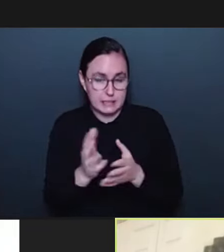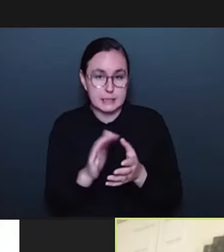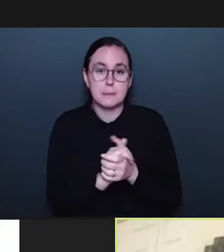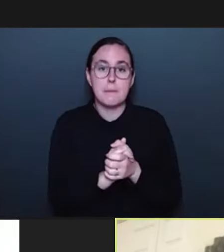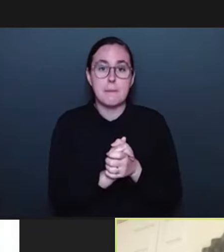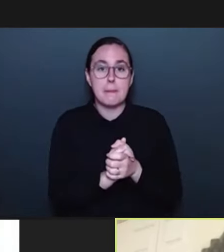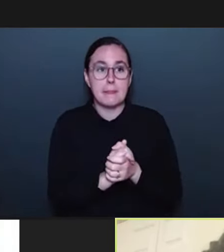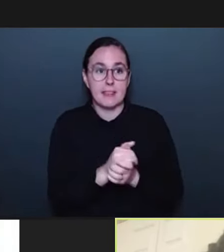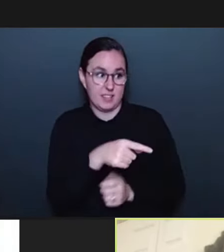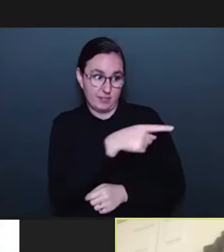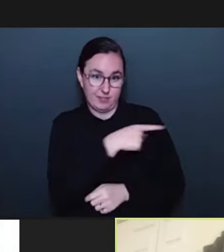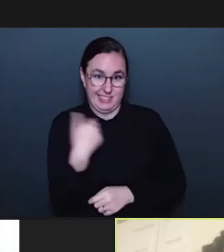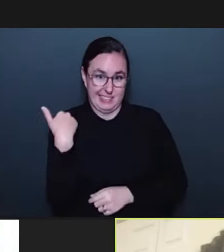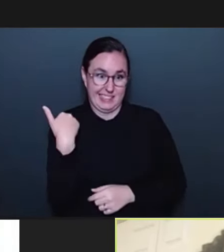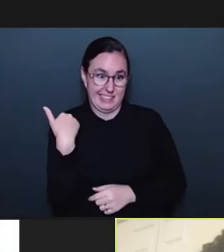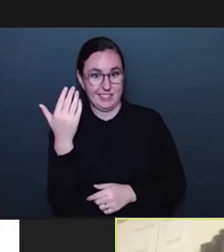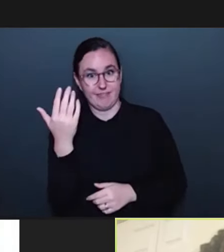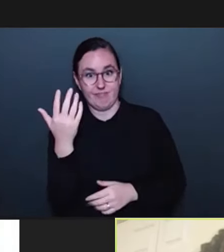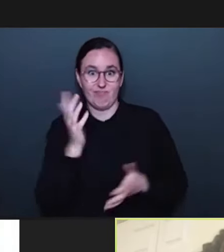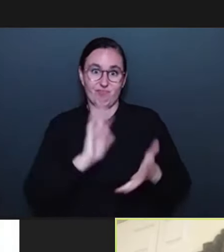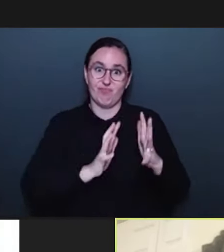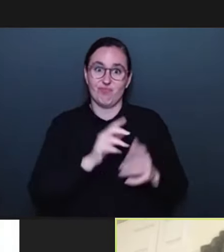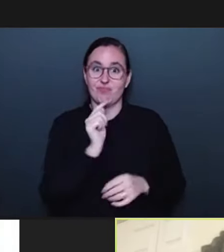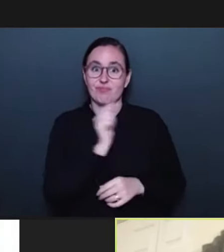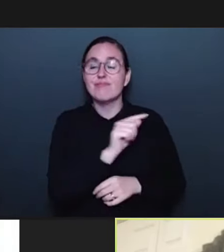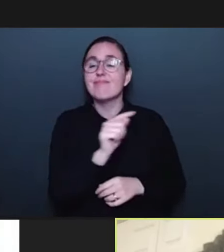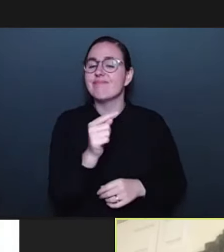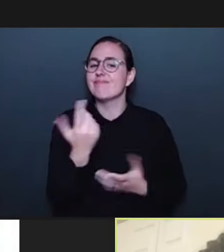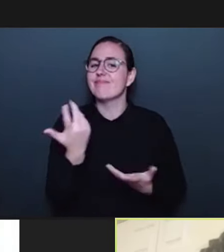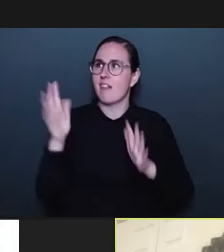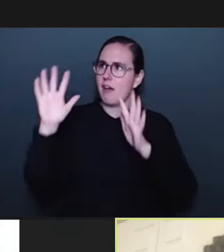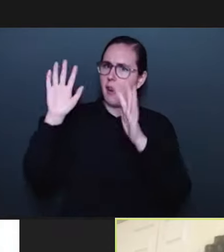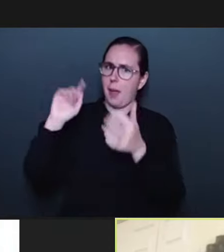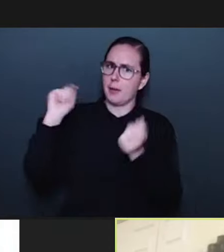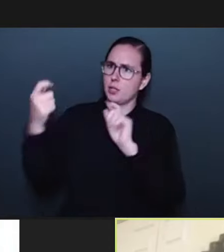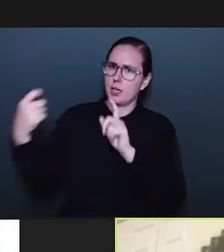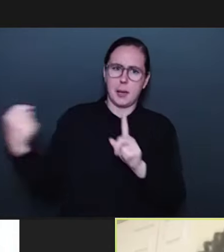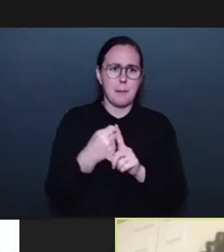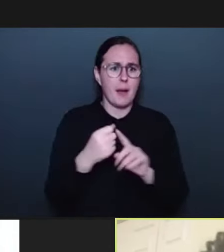are manifested differently across geographies, live realities and across bodies. So of course,